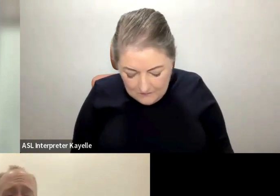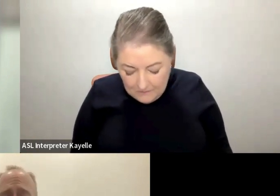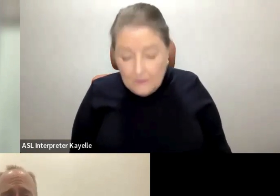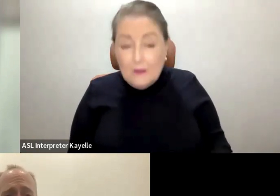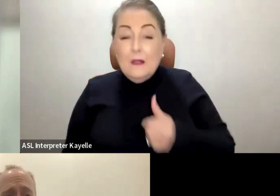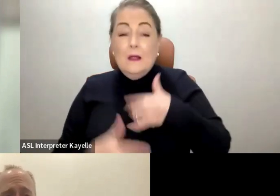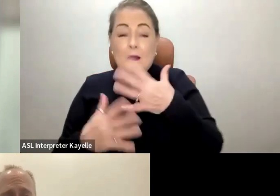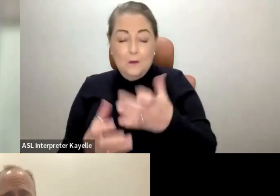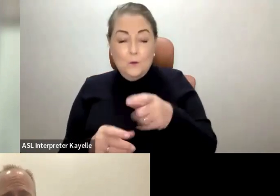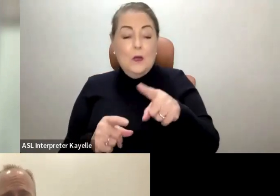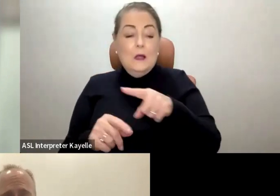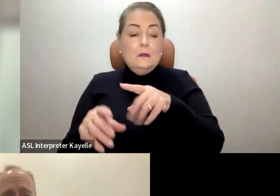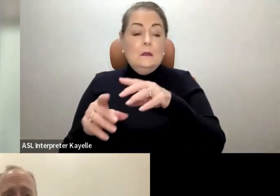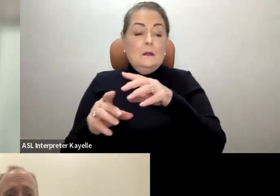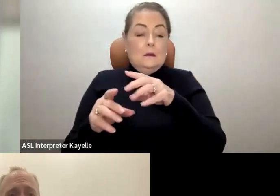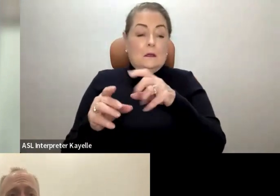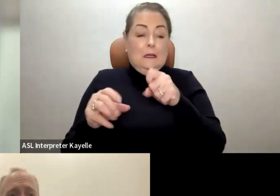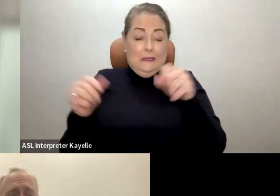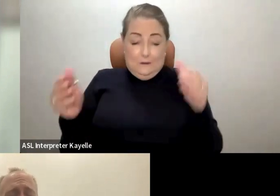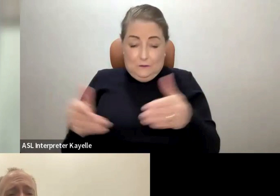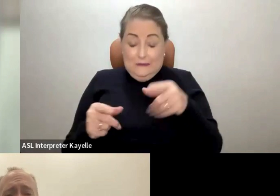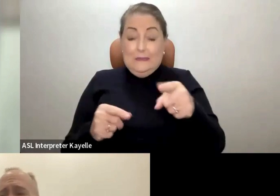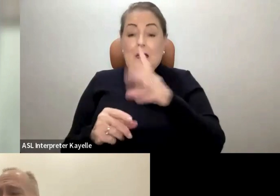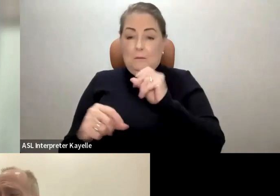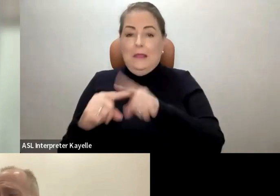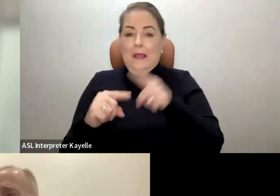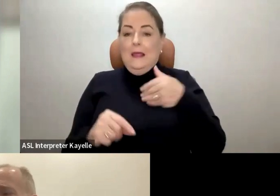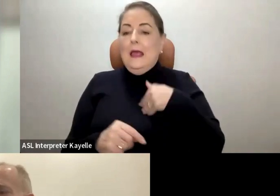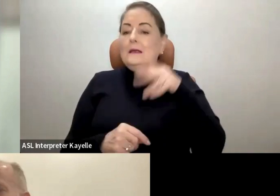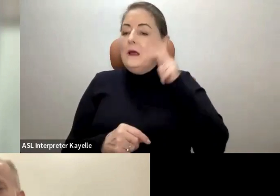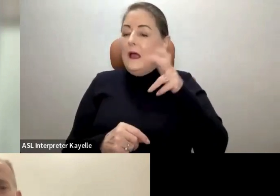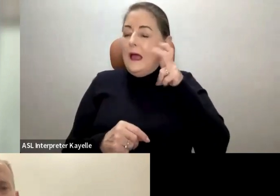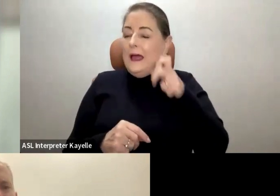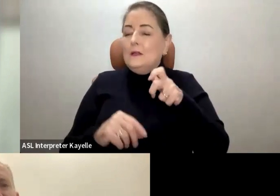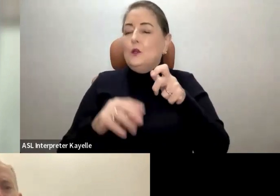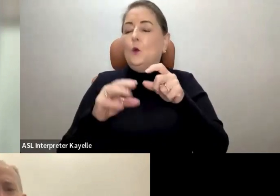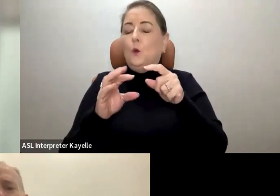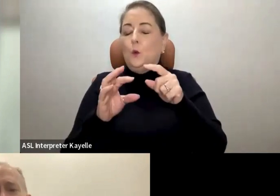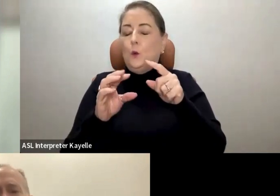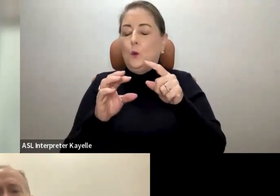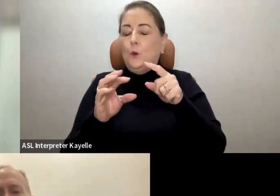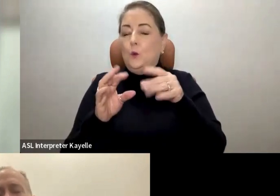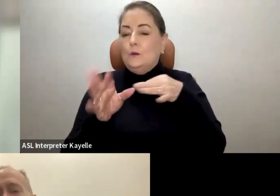description described versions, and I'm happy to share those links, I guess the best way to do it is to share it in the